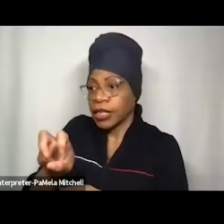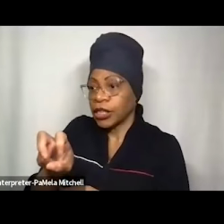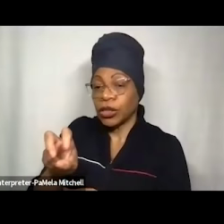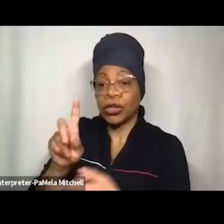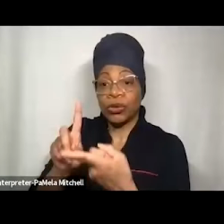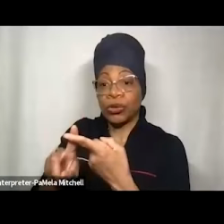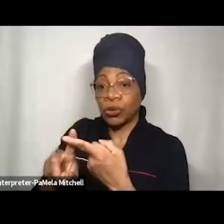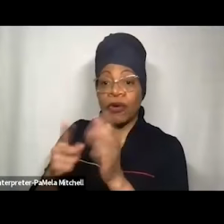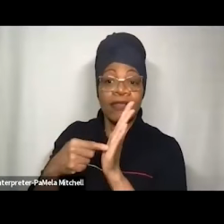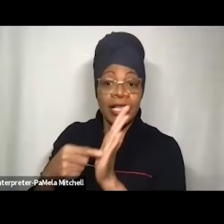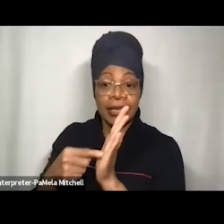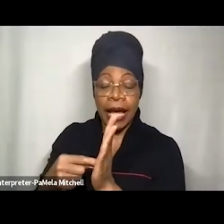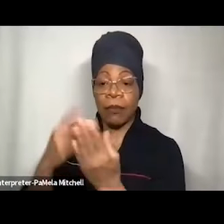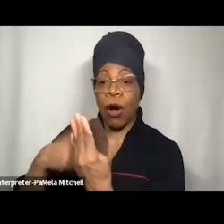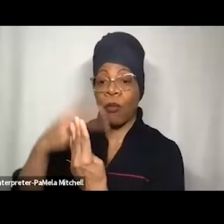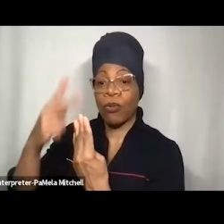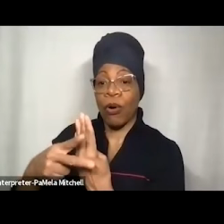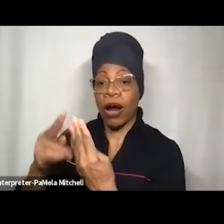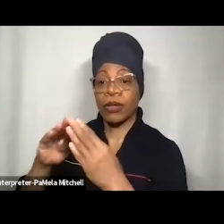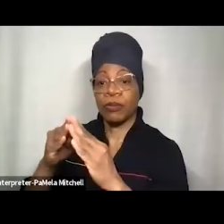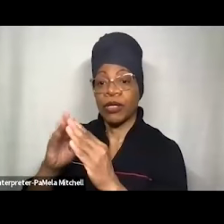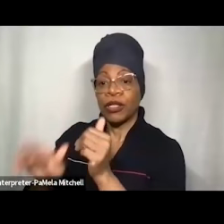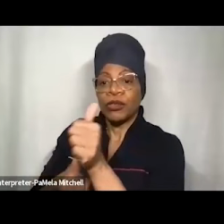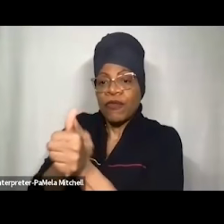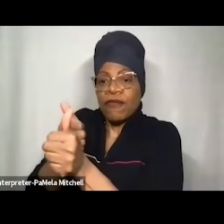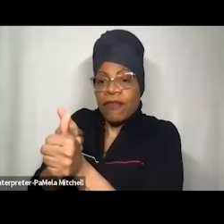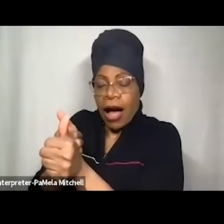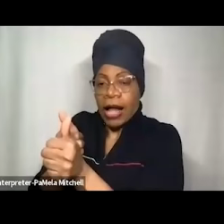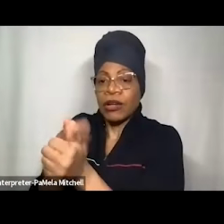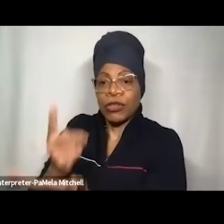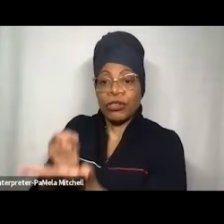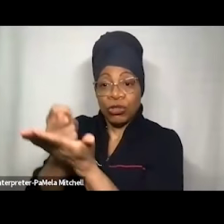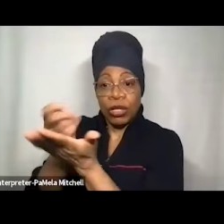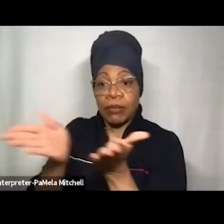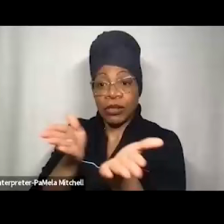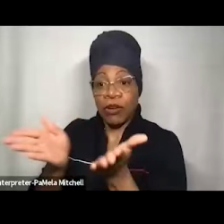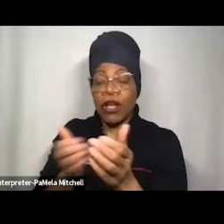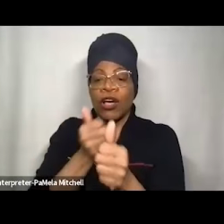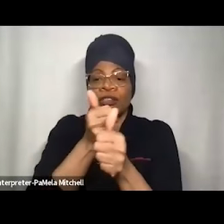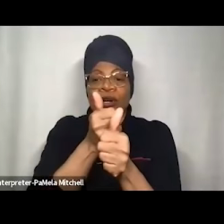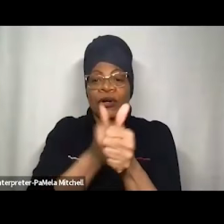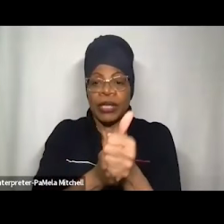providing follow up treatment services. So each of these areas I think is really critical to provide screening